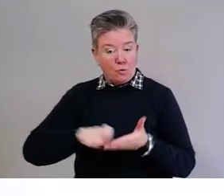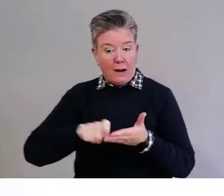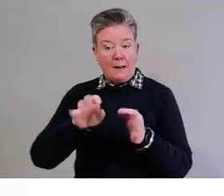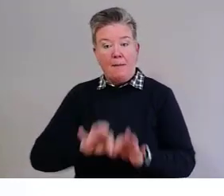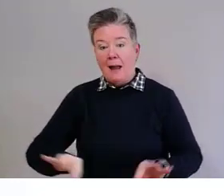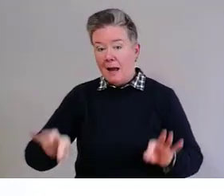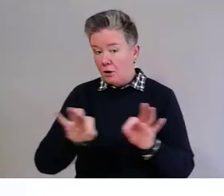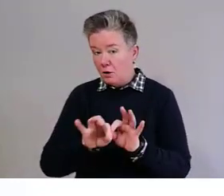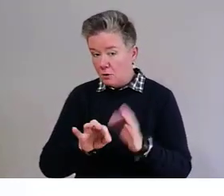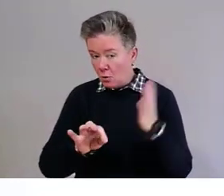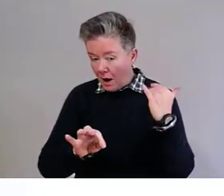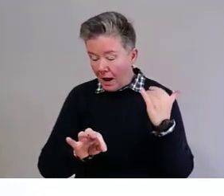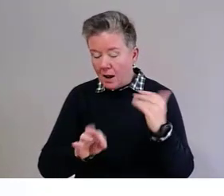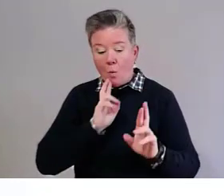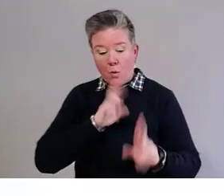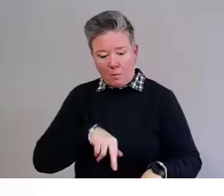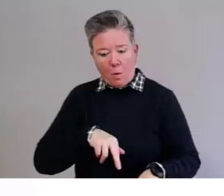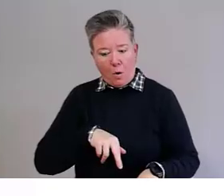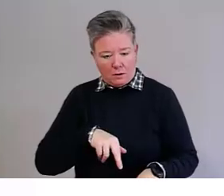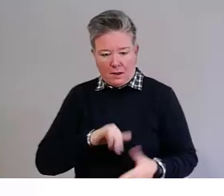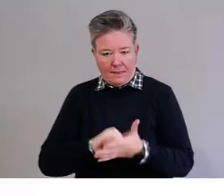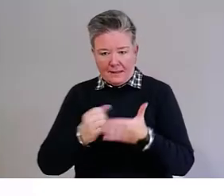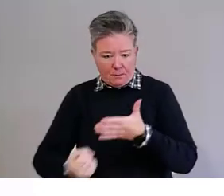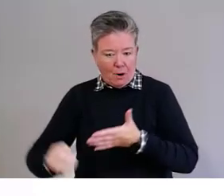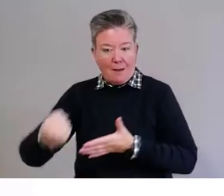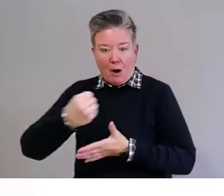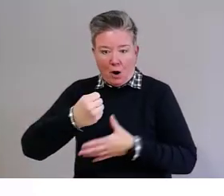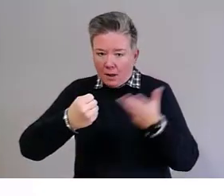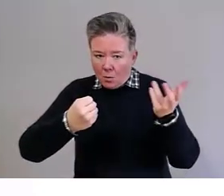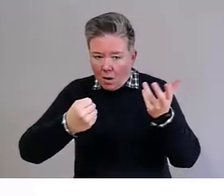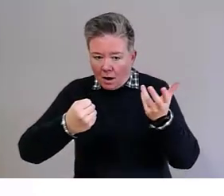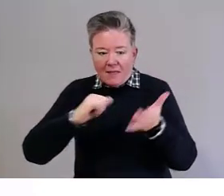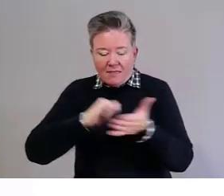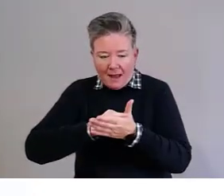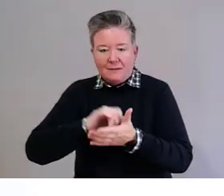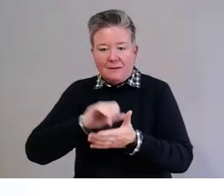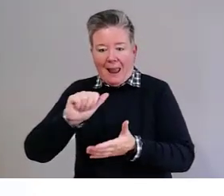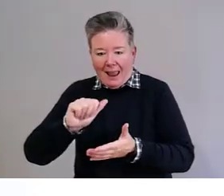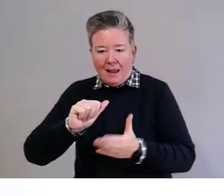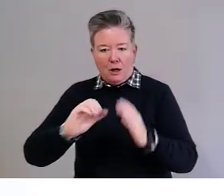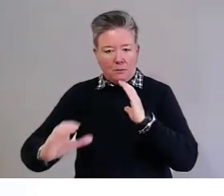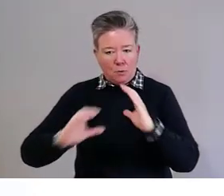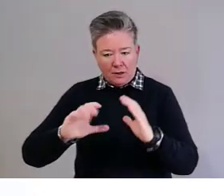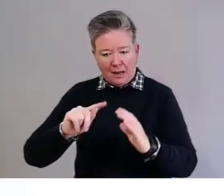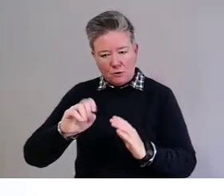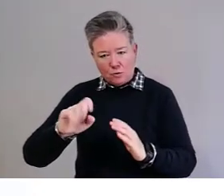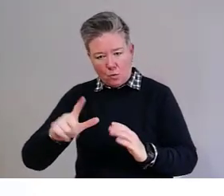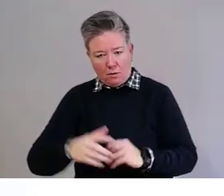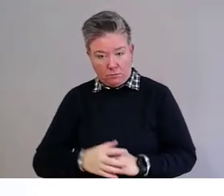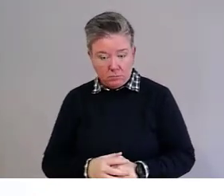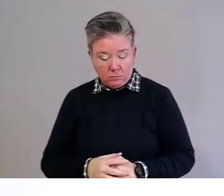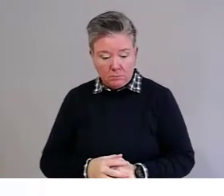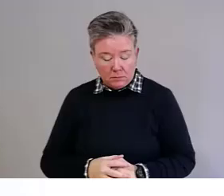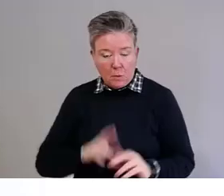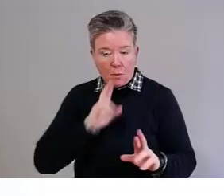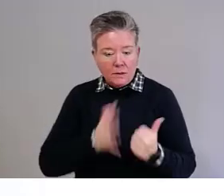is that reports are primarily a communication tool. Reports help families and teams